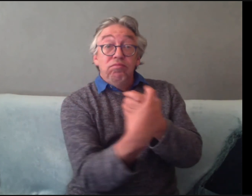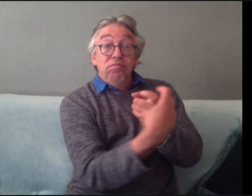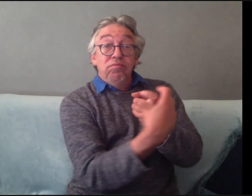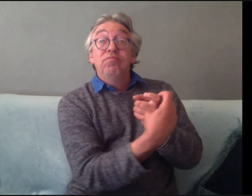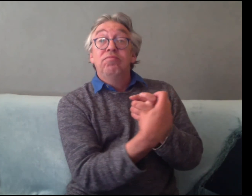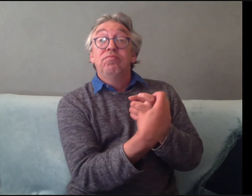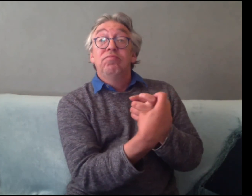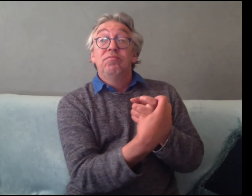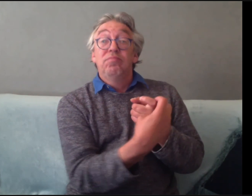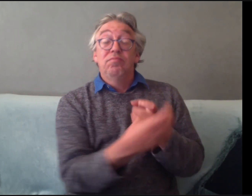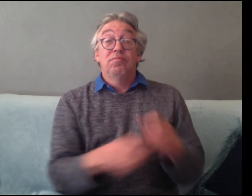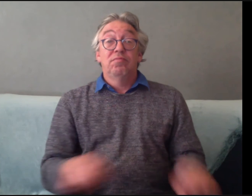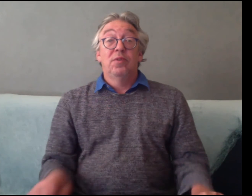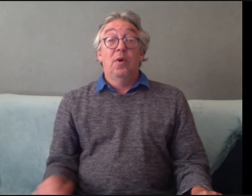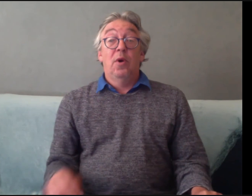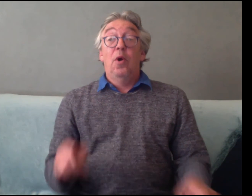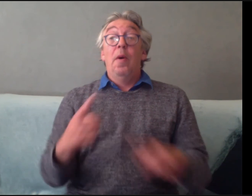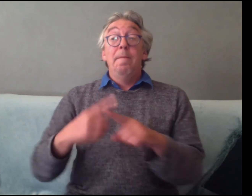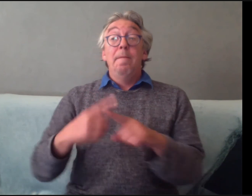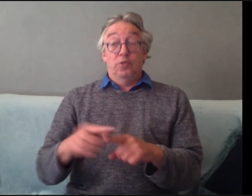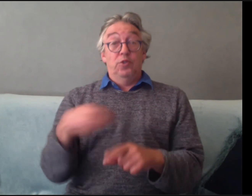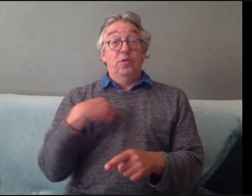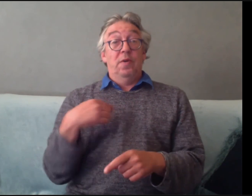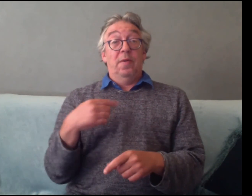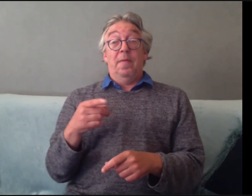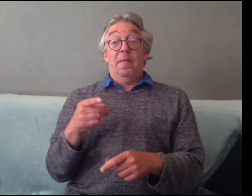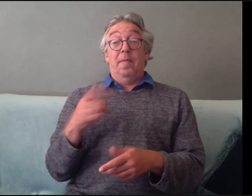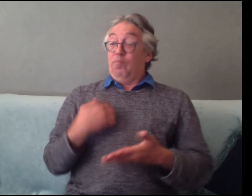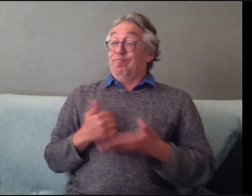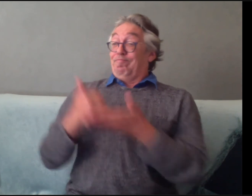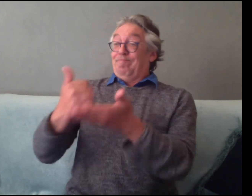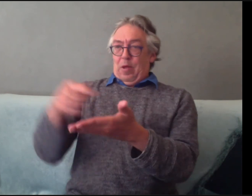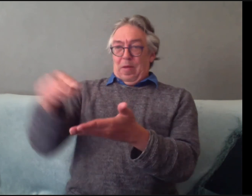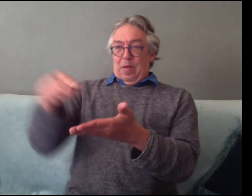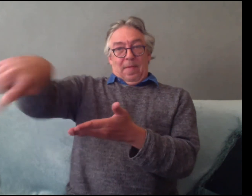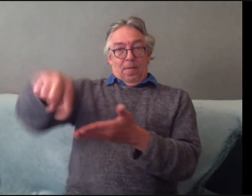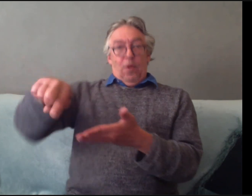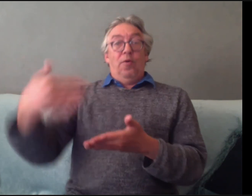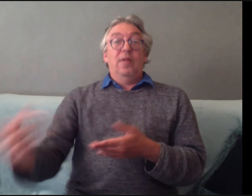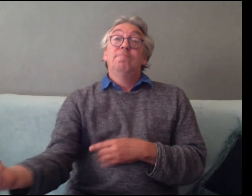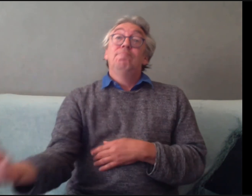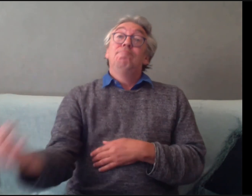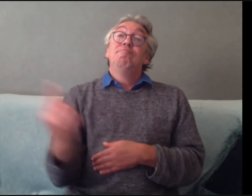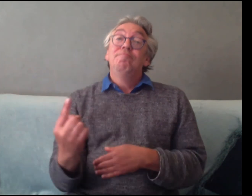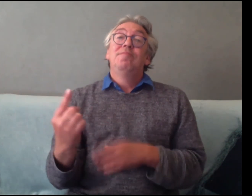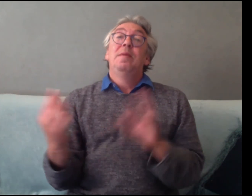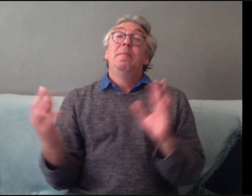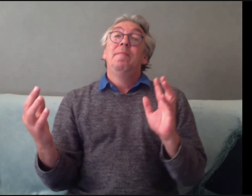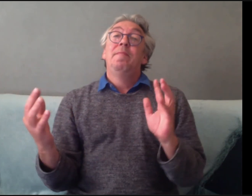We're very much aware we have to develop something in that sense